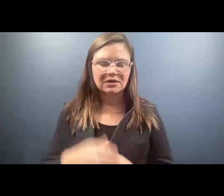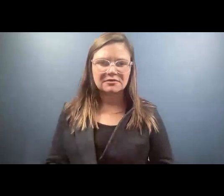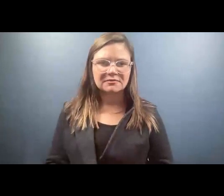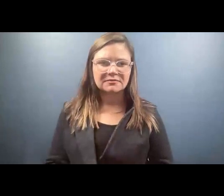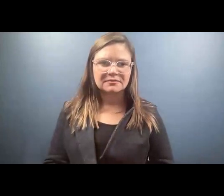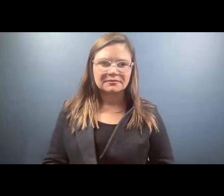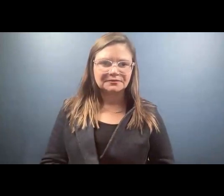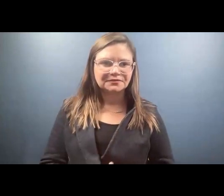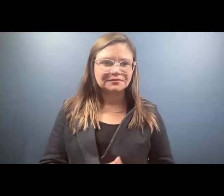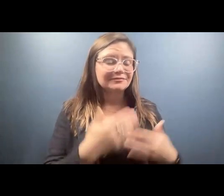Thank you, Steven, for the question.